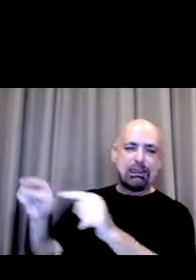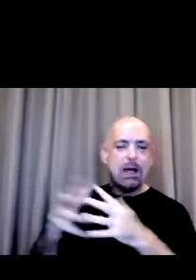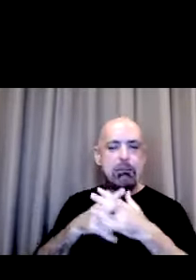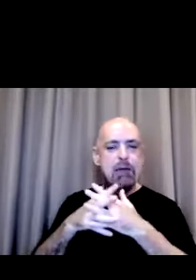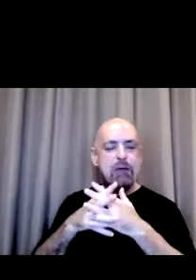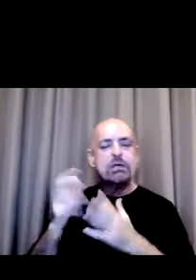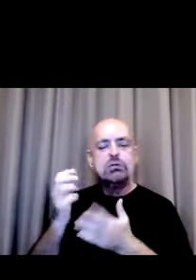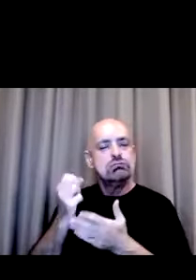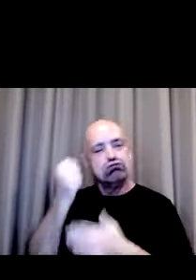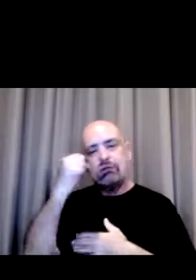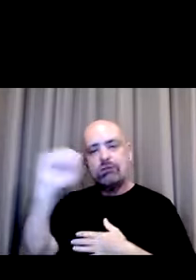lasting foundation allowing